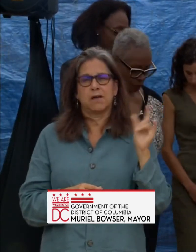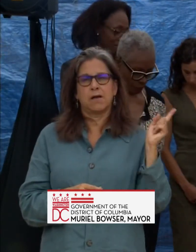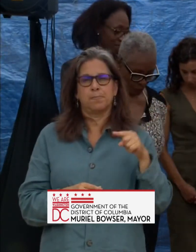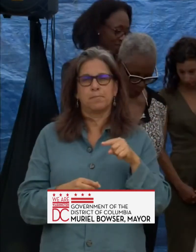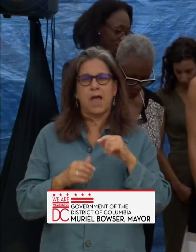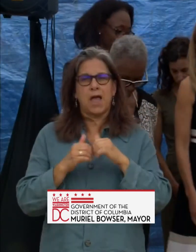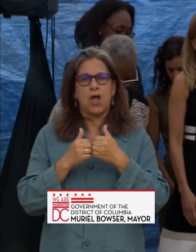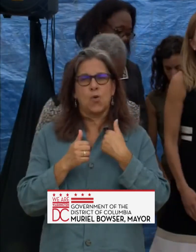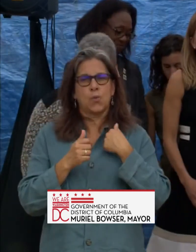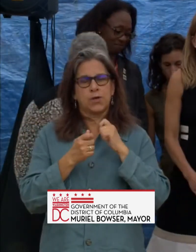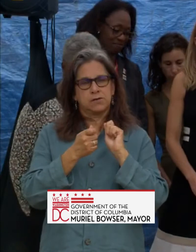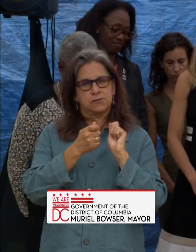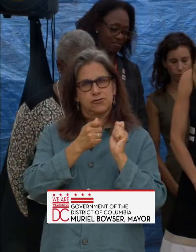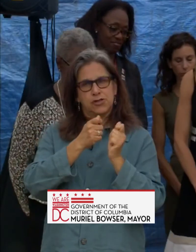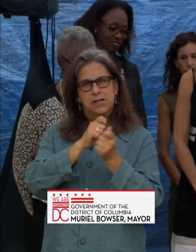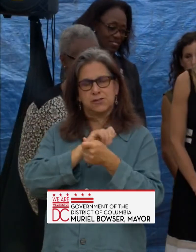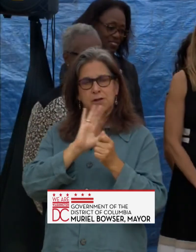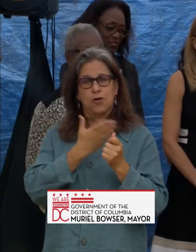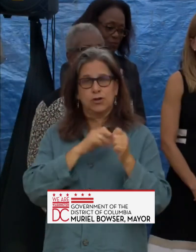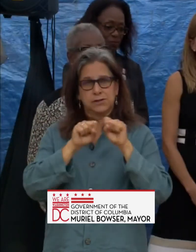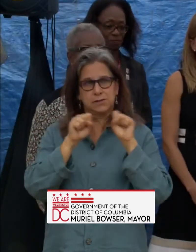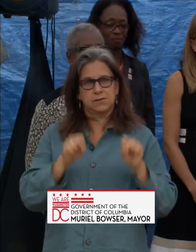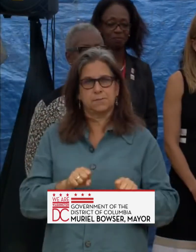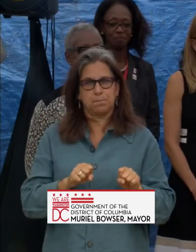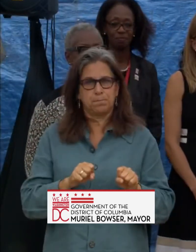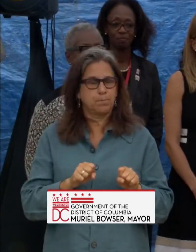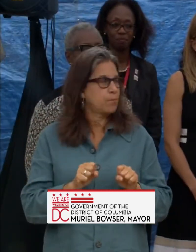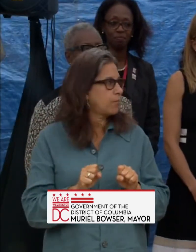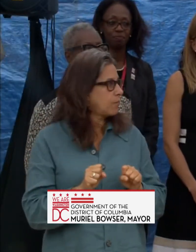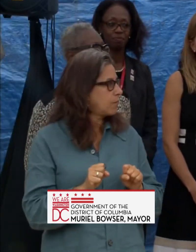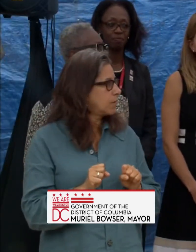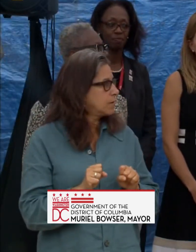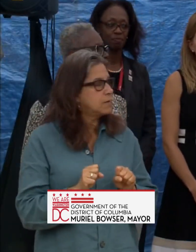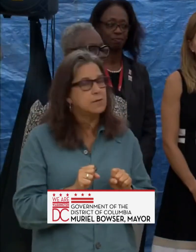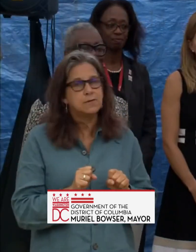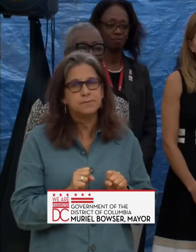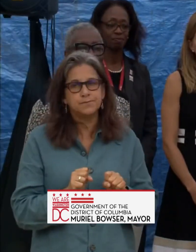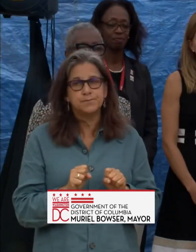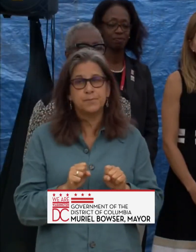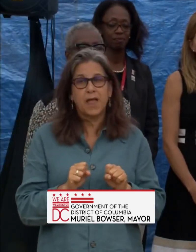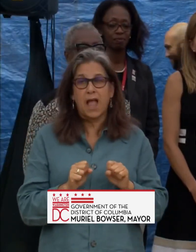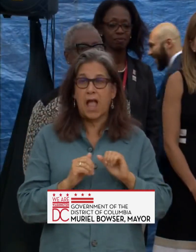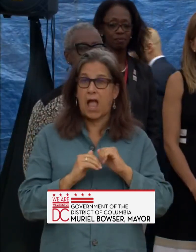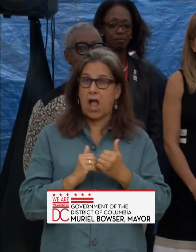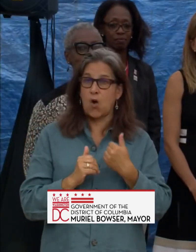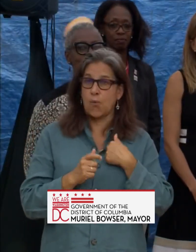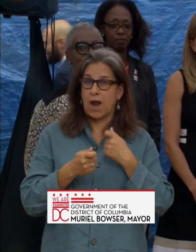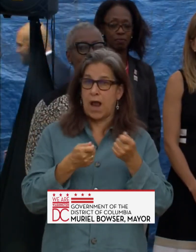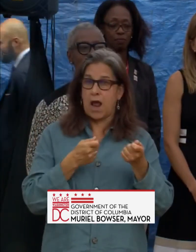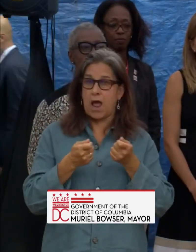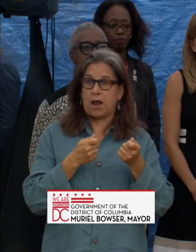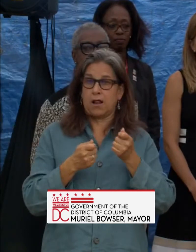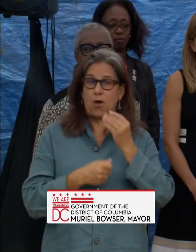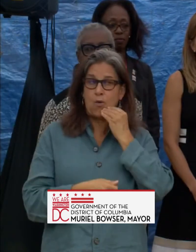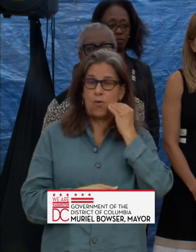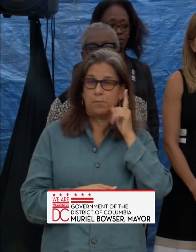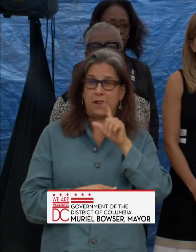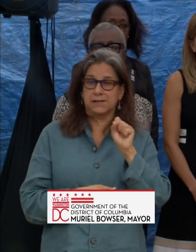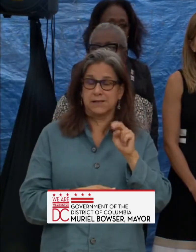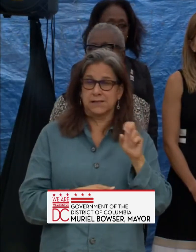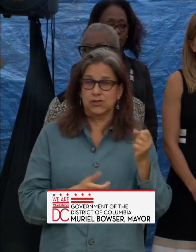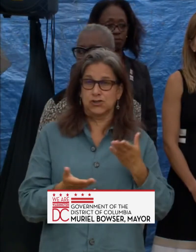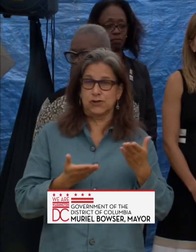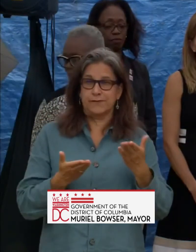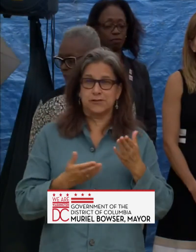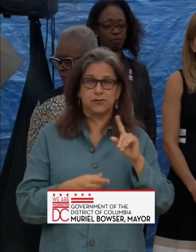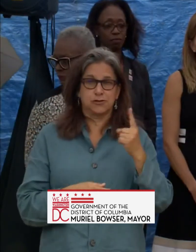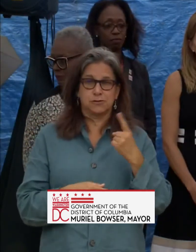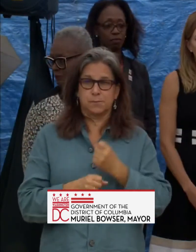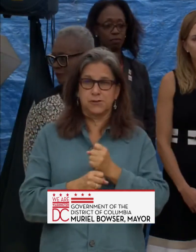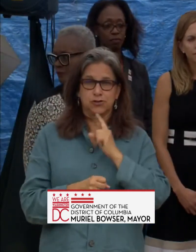WHAT WE KNOW IS PEOPLE WERE USING THE HOMELESS SYSTEM AS A